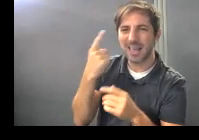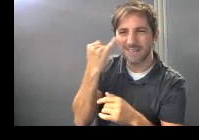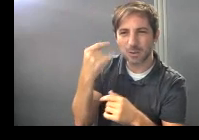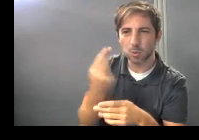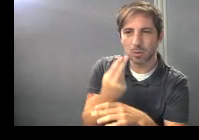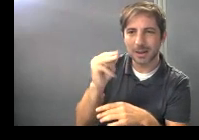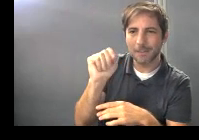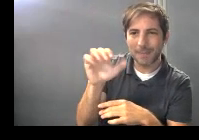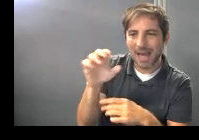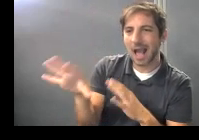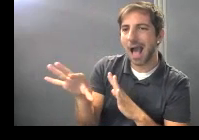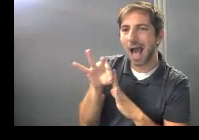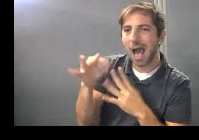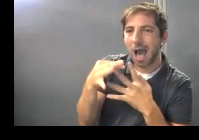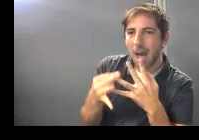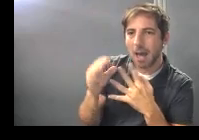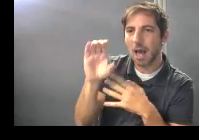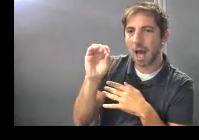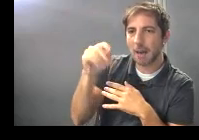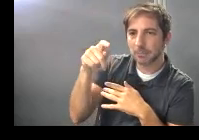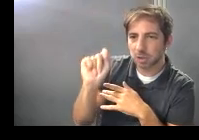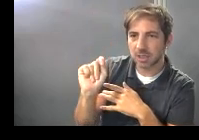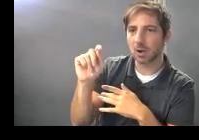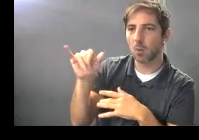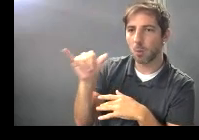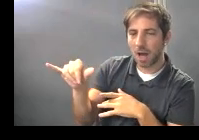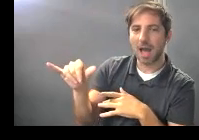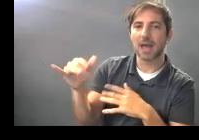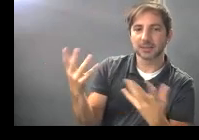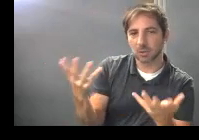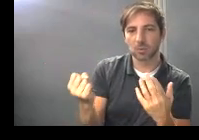WE'LL GET TO THE RAISE YOUR HAND AT THE END DURING THE Q&A TIME.